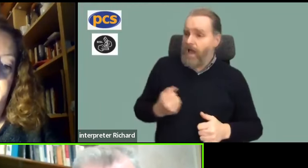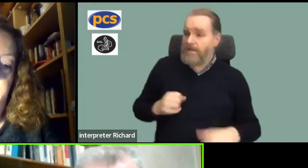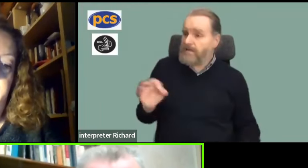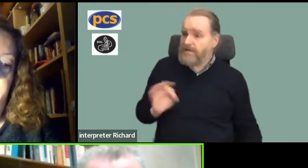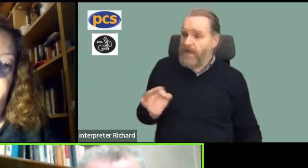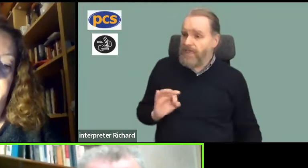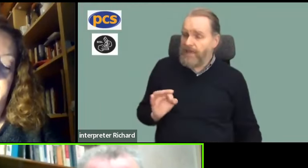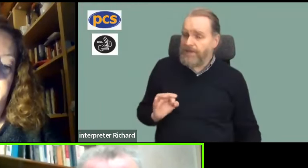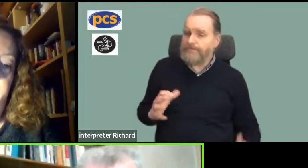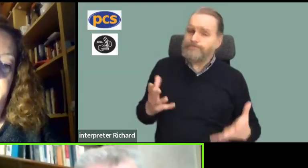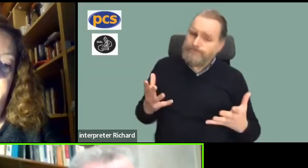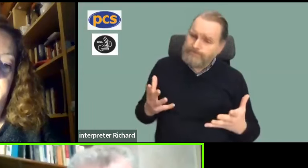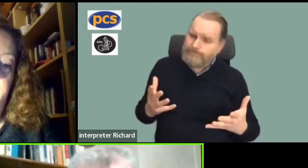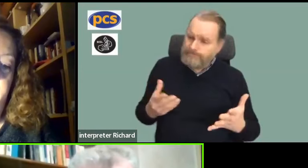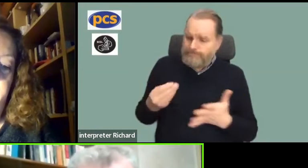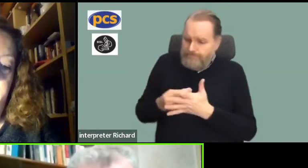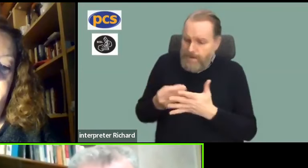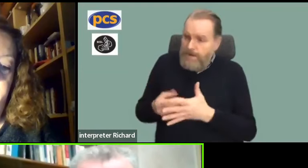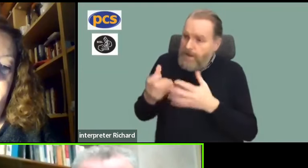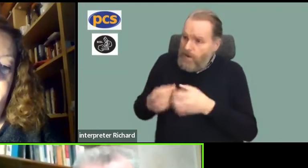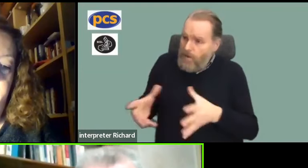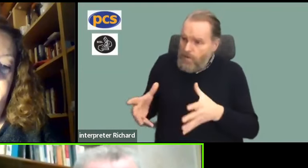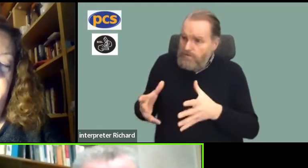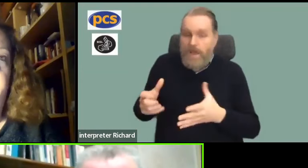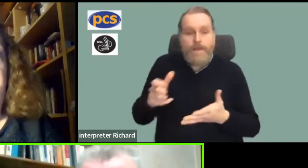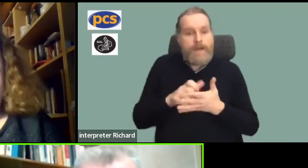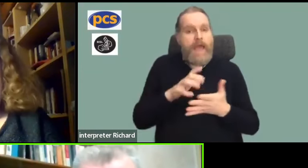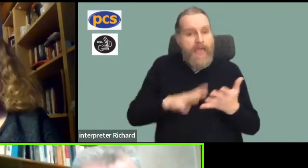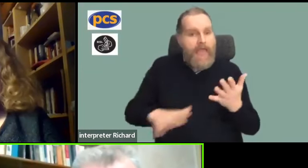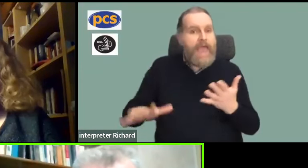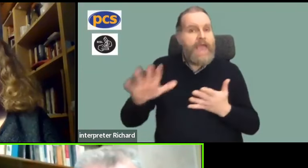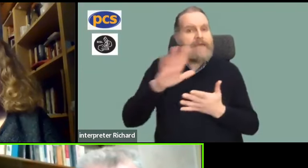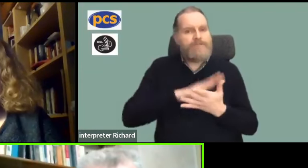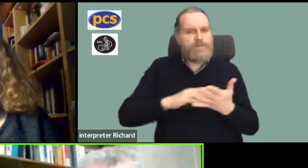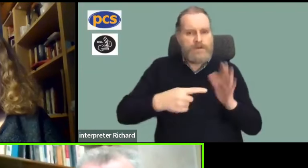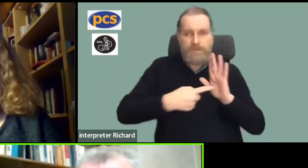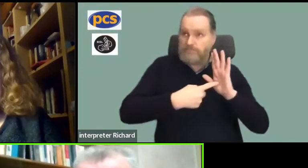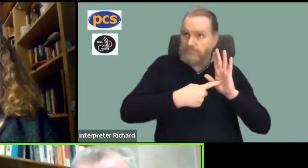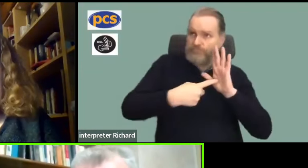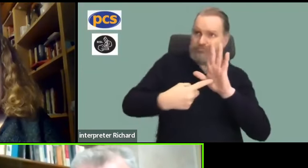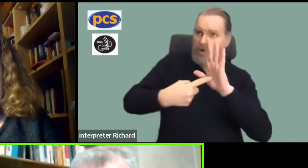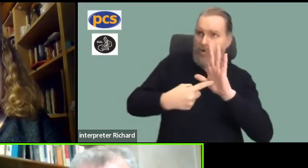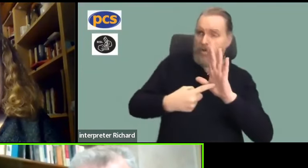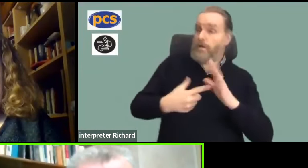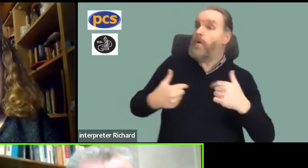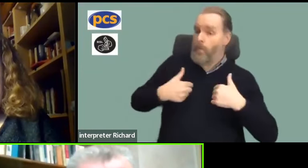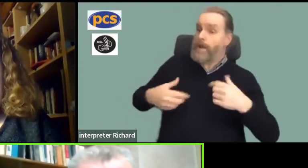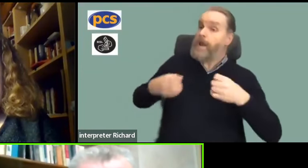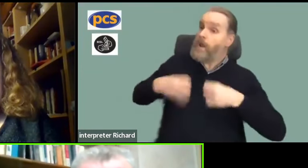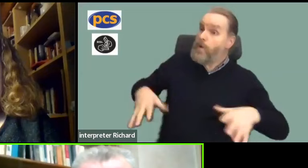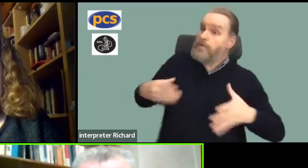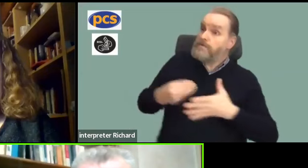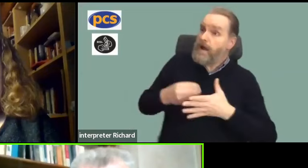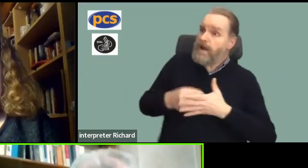the action is called as hard as hard as it is everyone coming out will be coming out will be a way of showing the Government that we